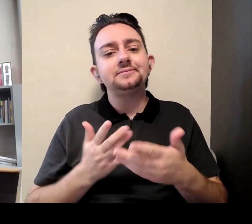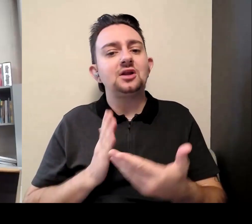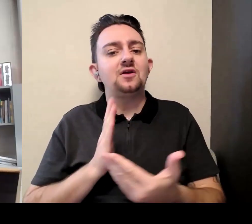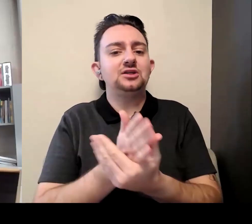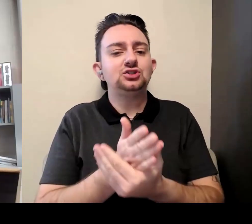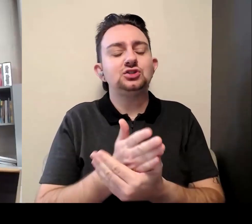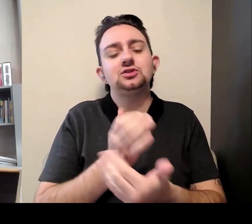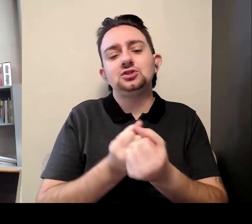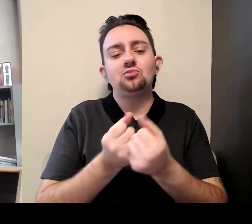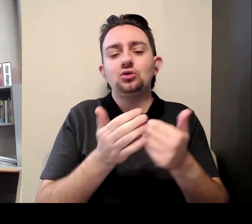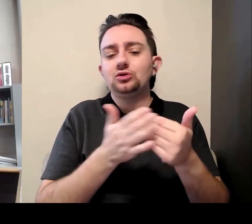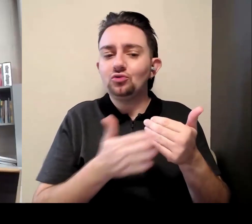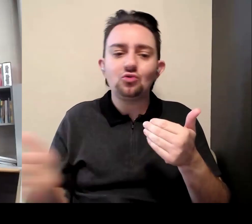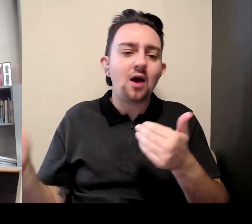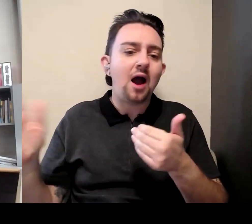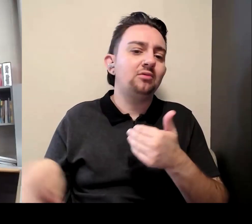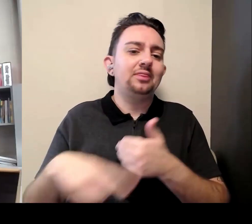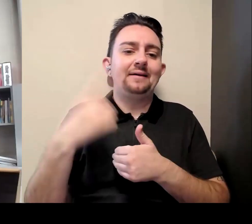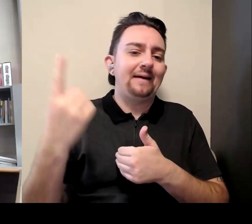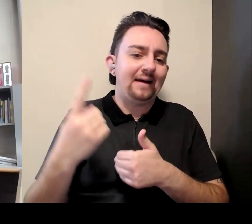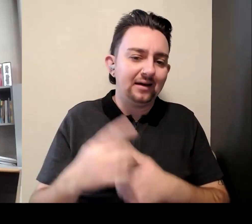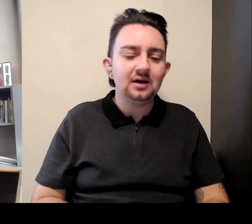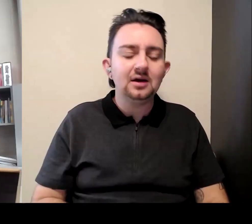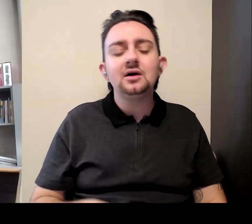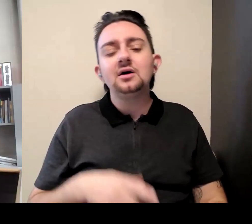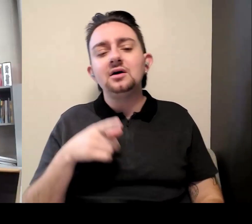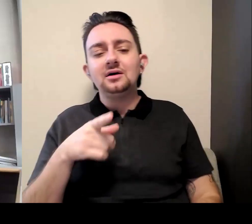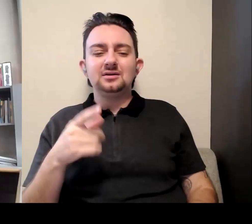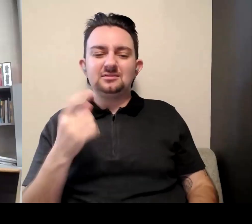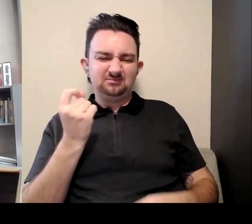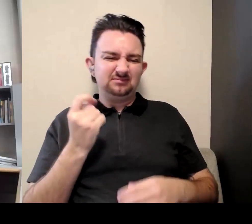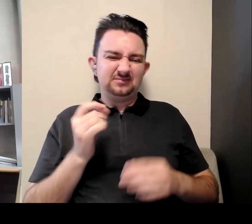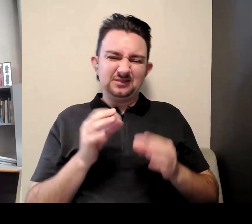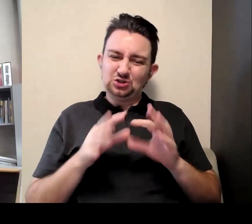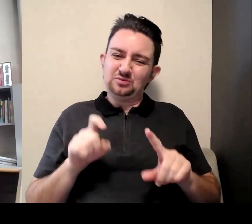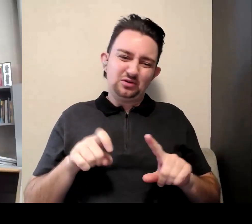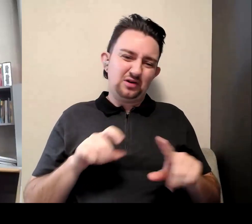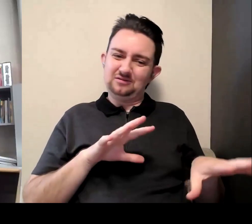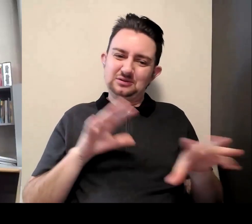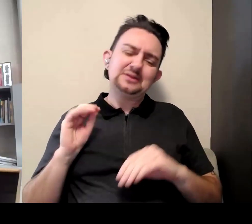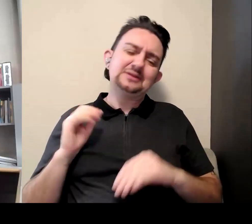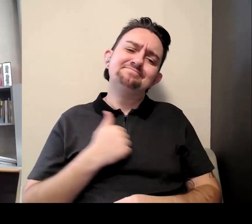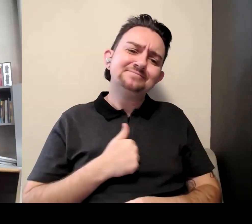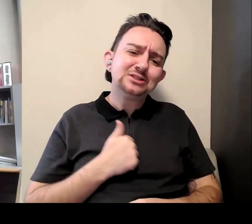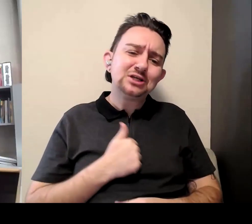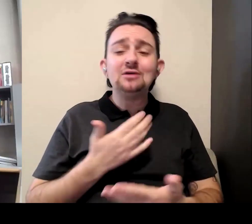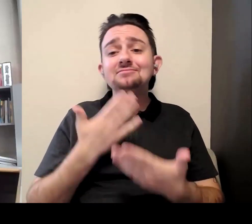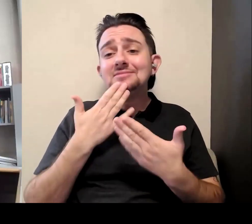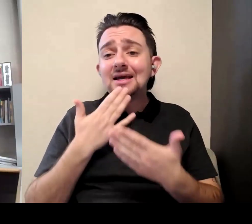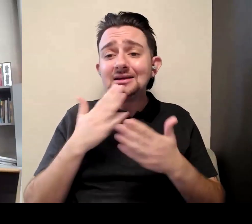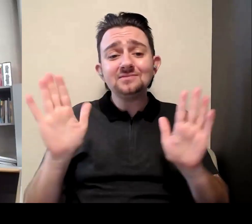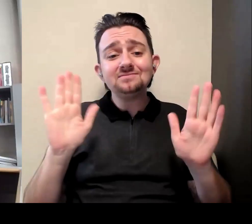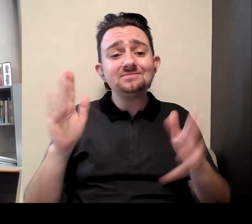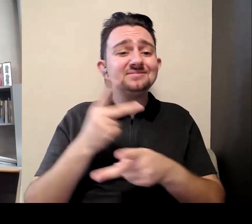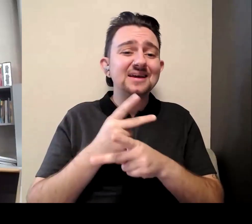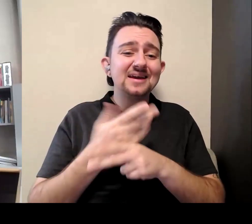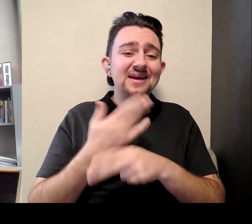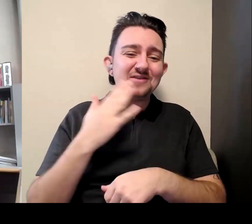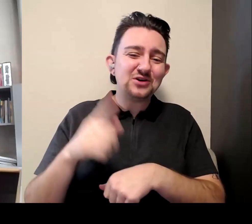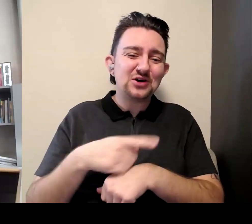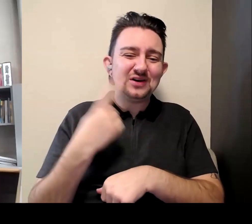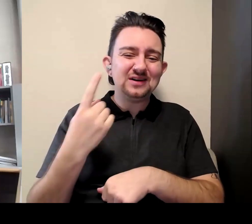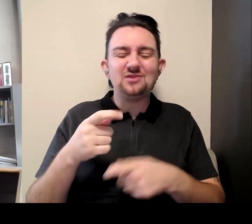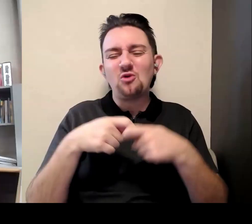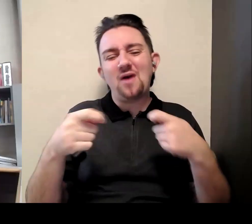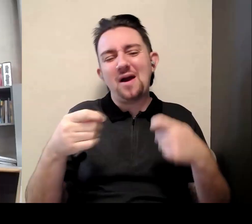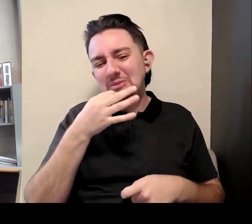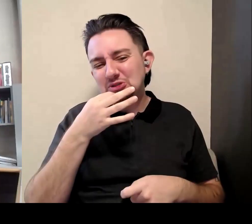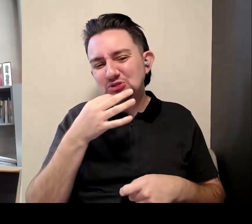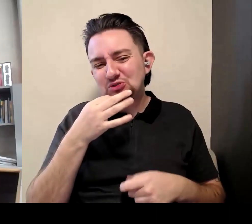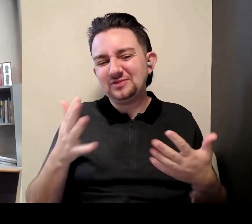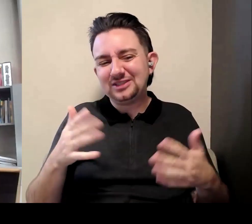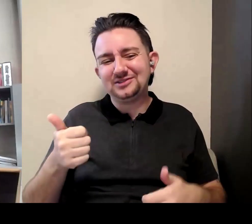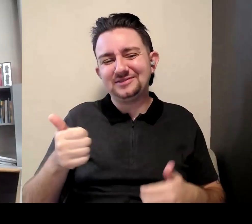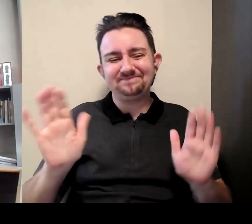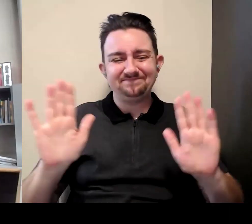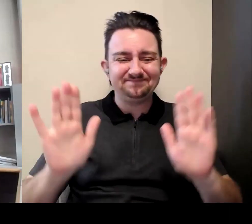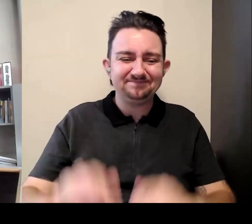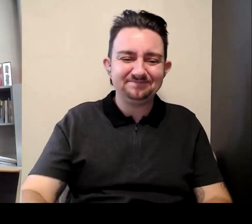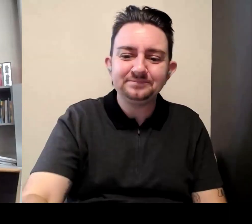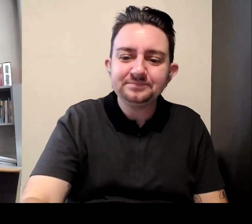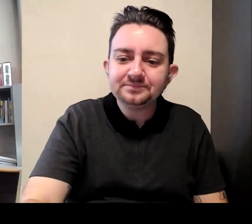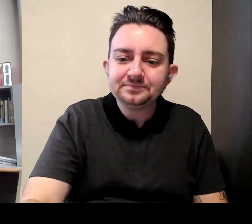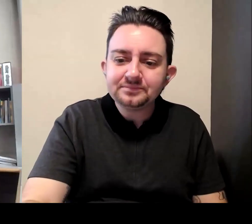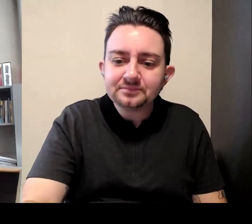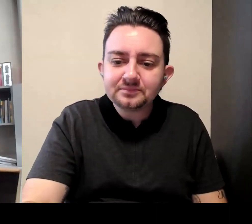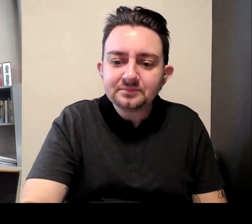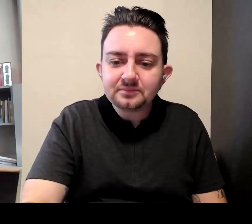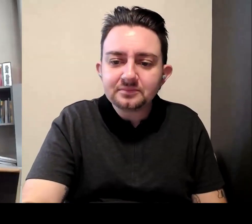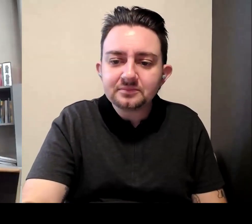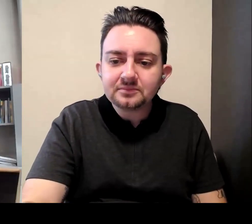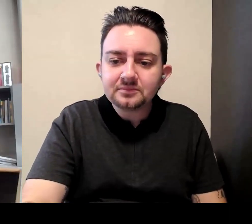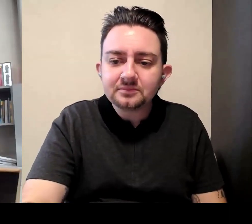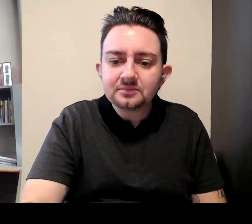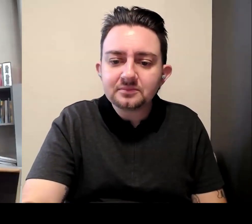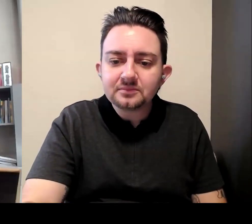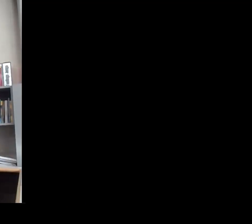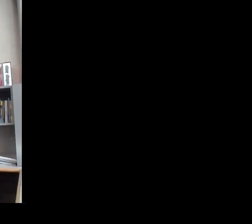So the second area is just building in communication supports, you know, anything like AC tools, low tech things such as PECS or communication books, choice boards, all the way up to high tech.